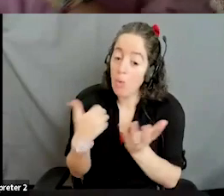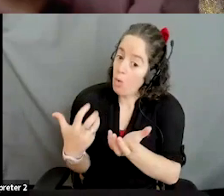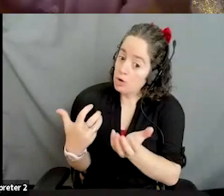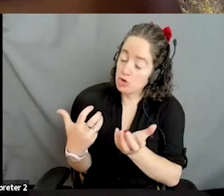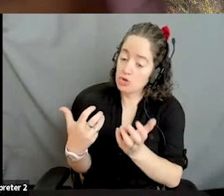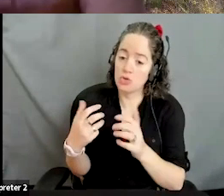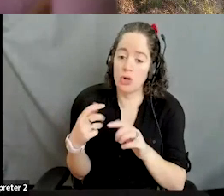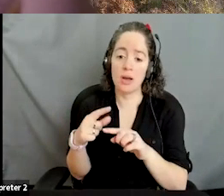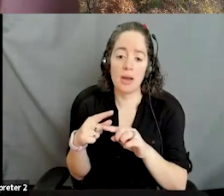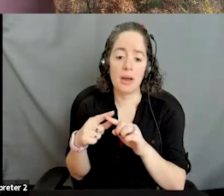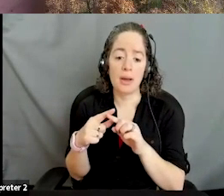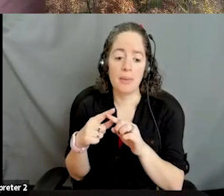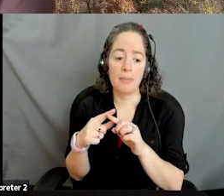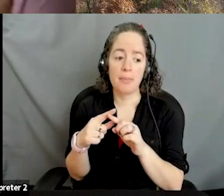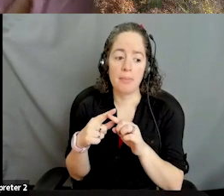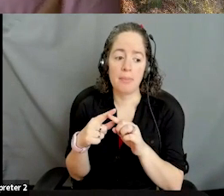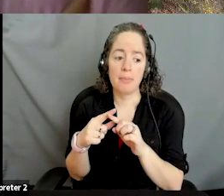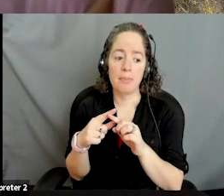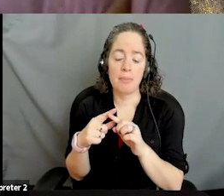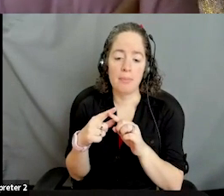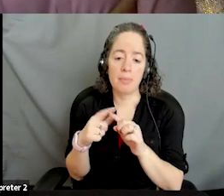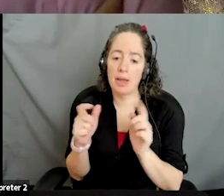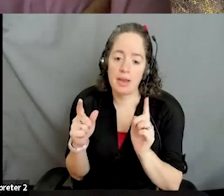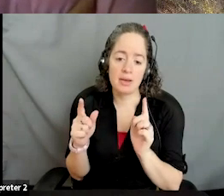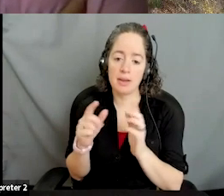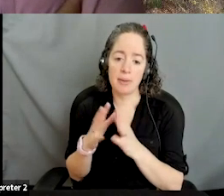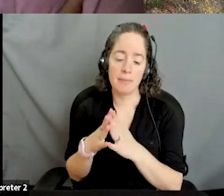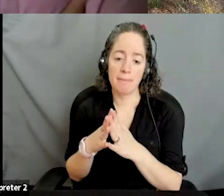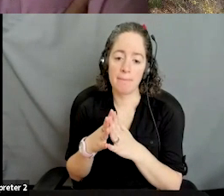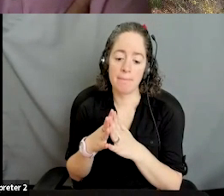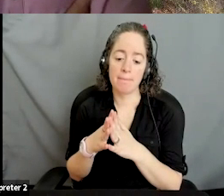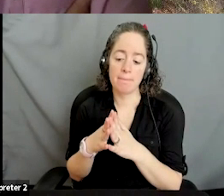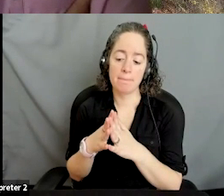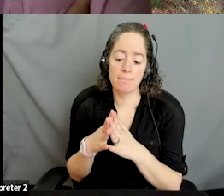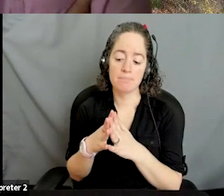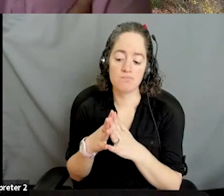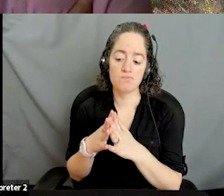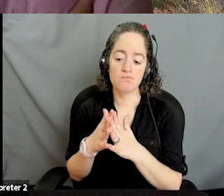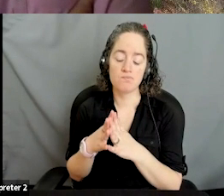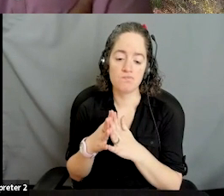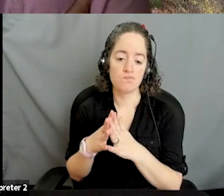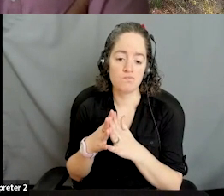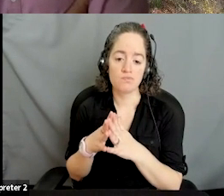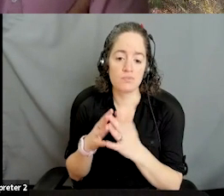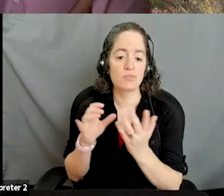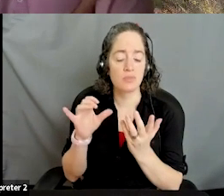because that's part of the evolving nature of it,